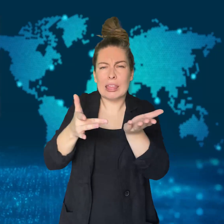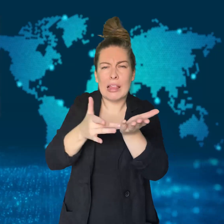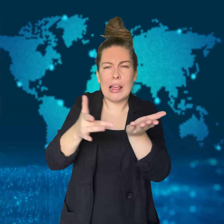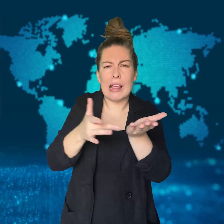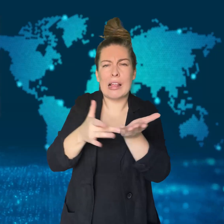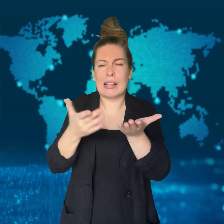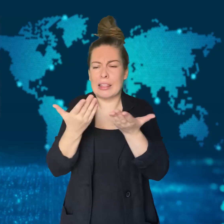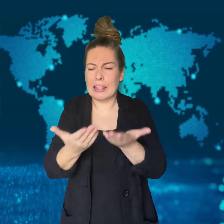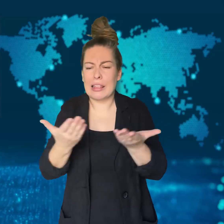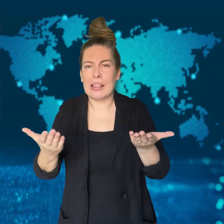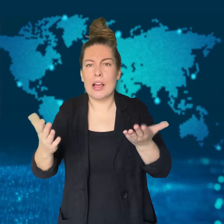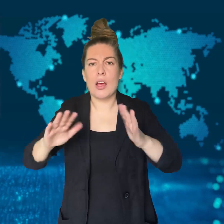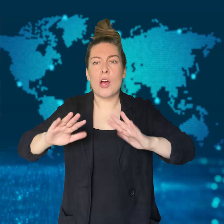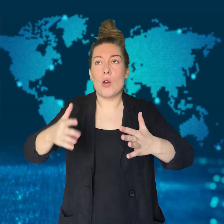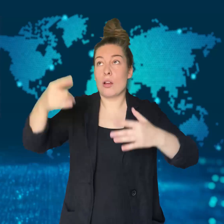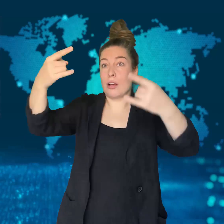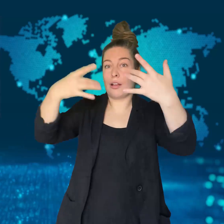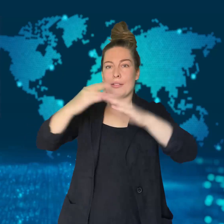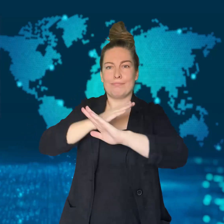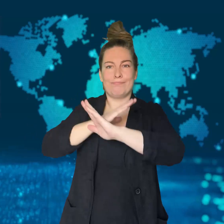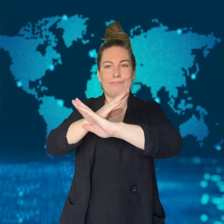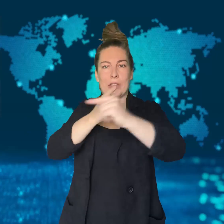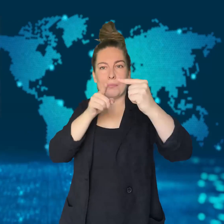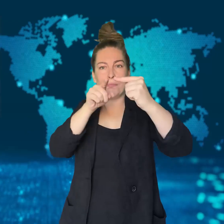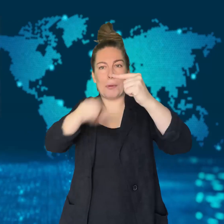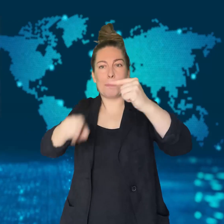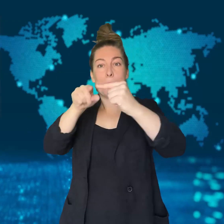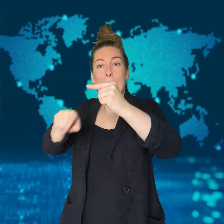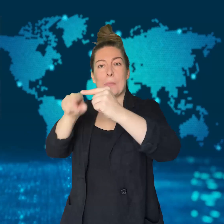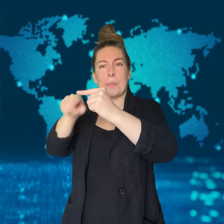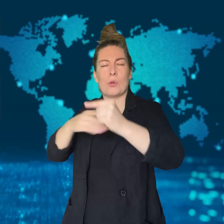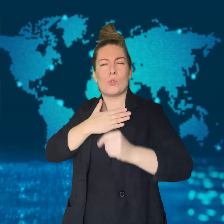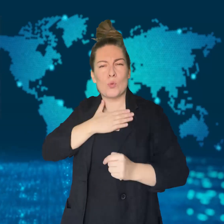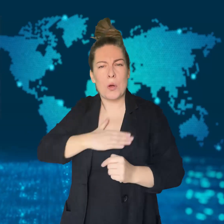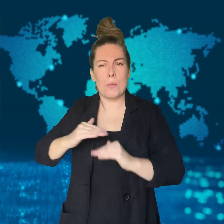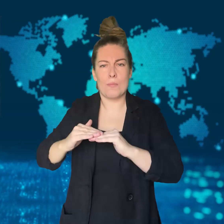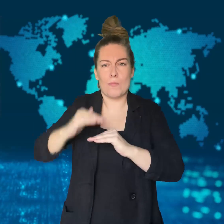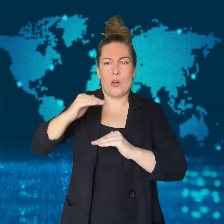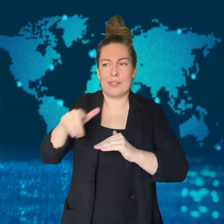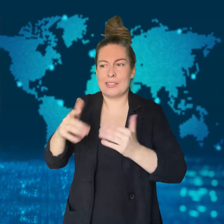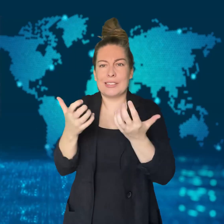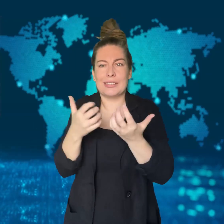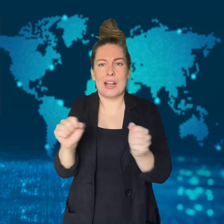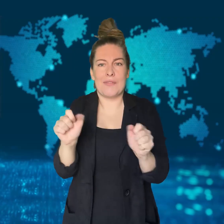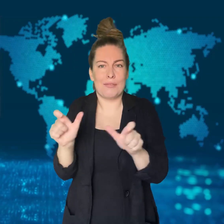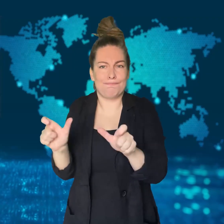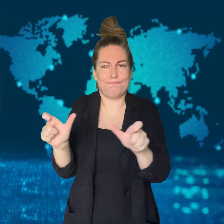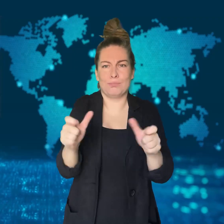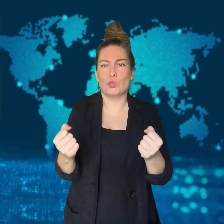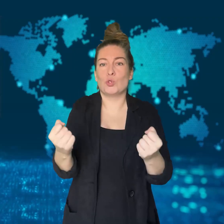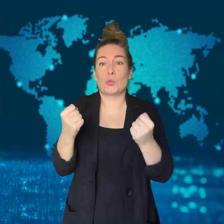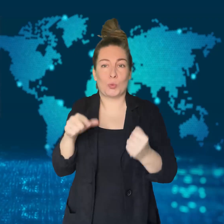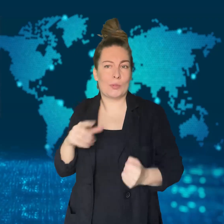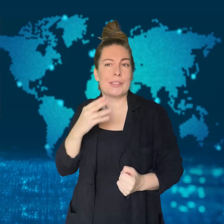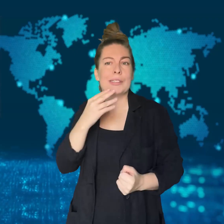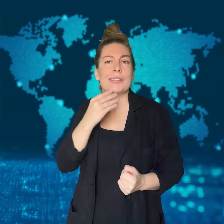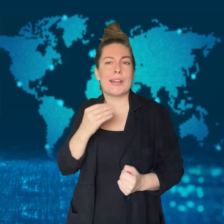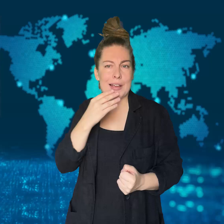and the US has agreed to send an anti-missile system to